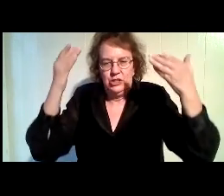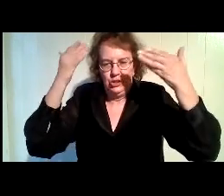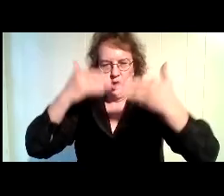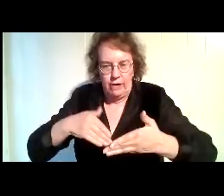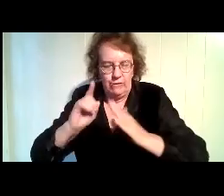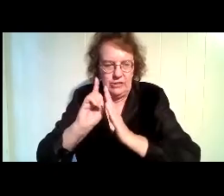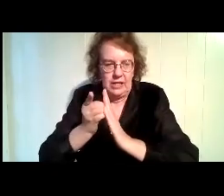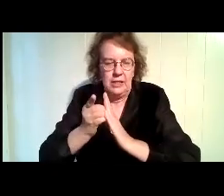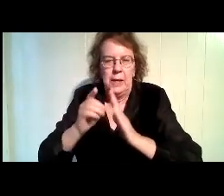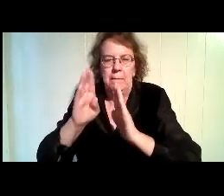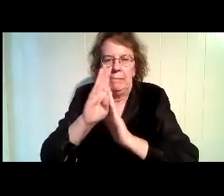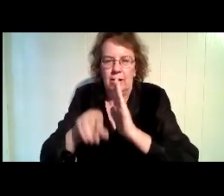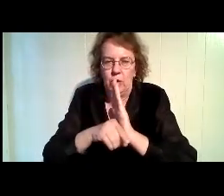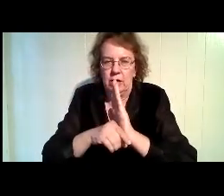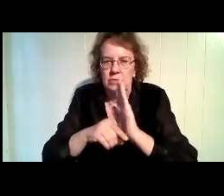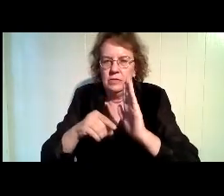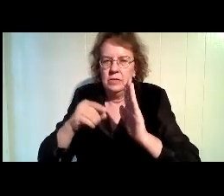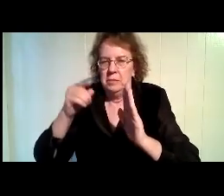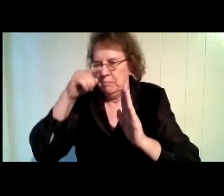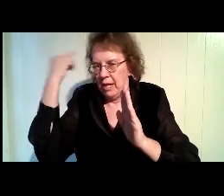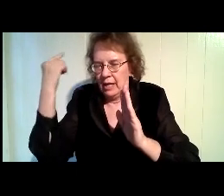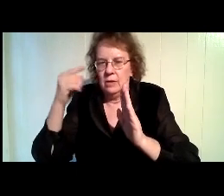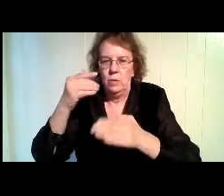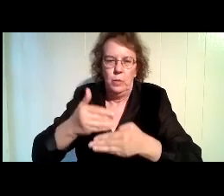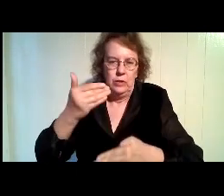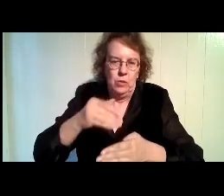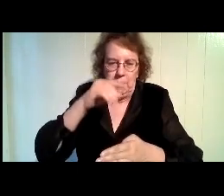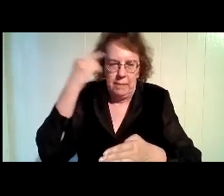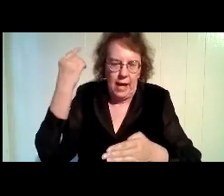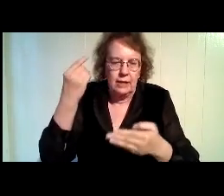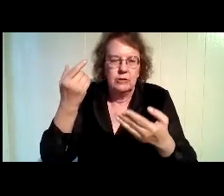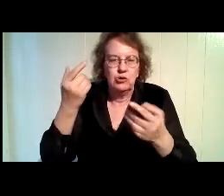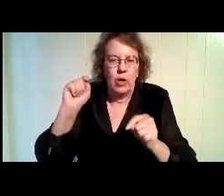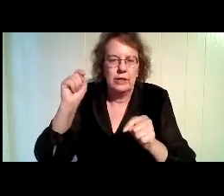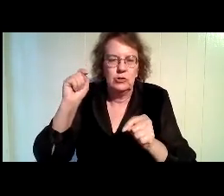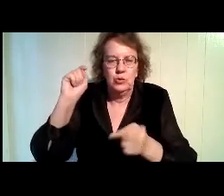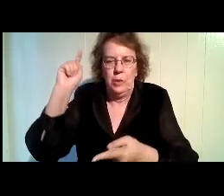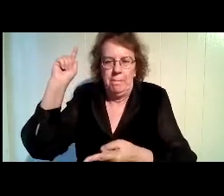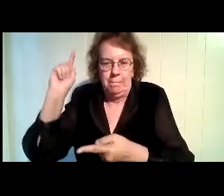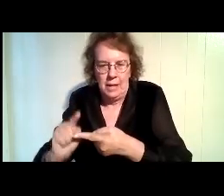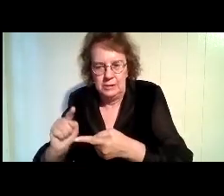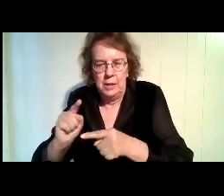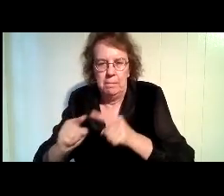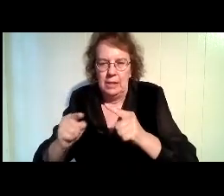window is black and it's just trying to basically minimize and highly contrast everything. But notice that it is customizable